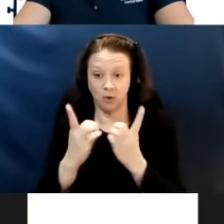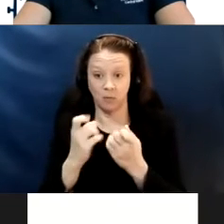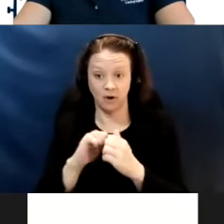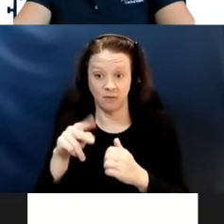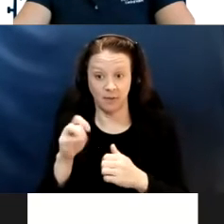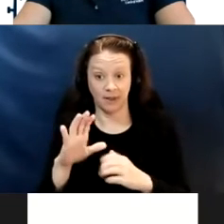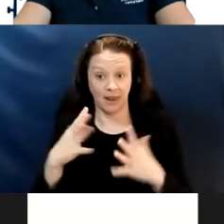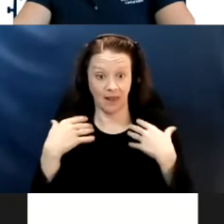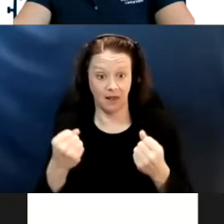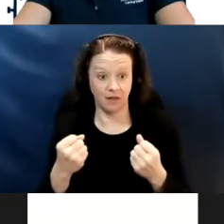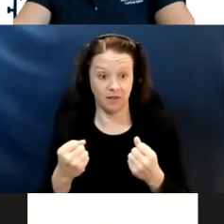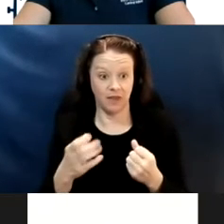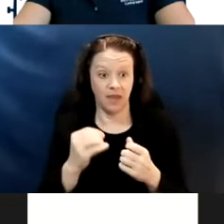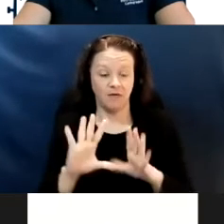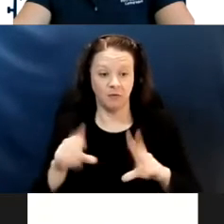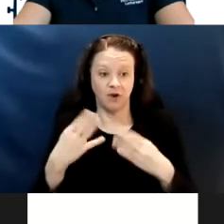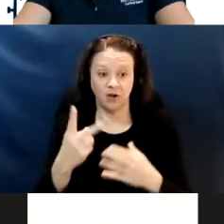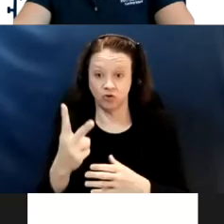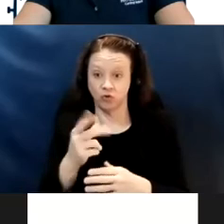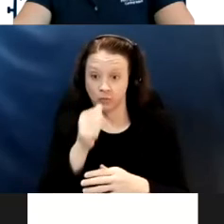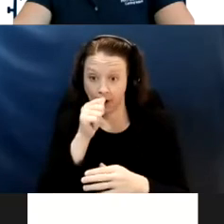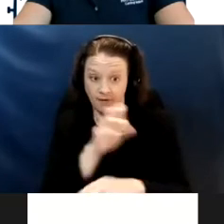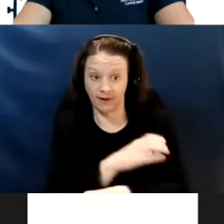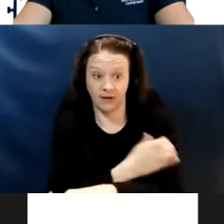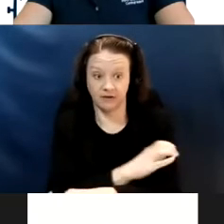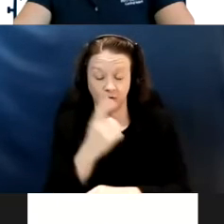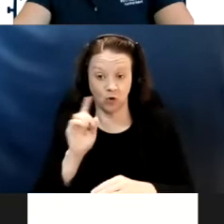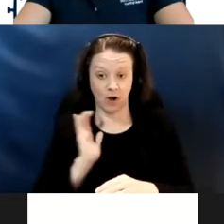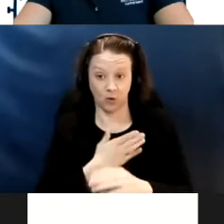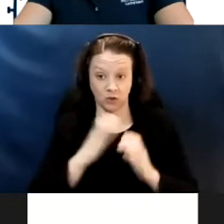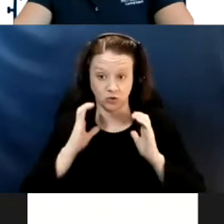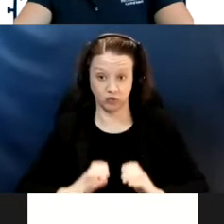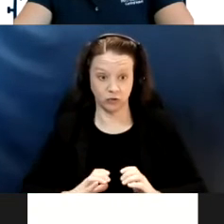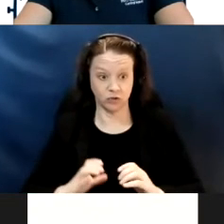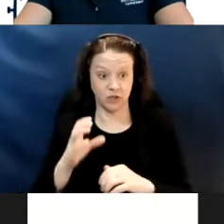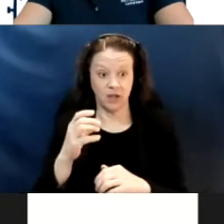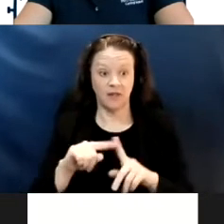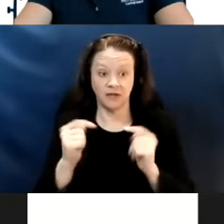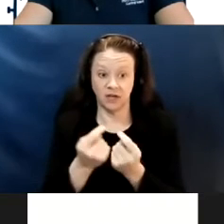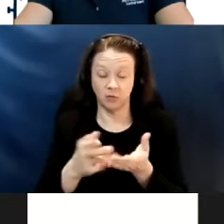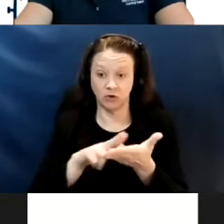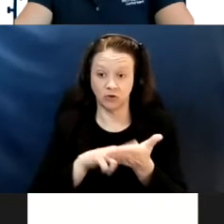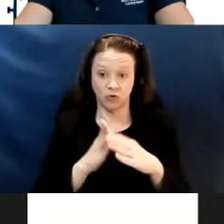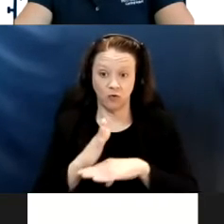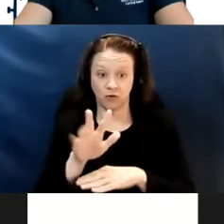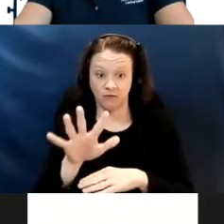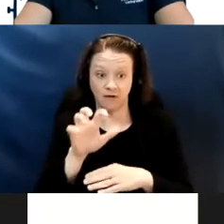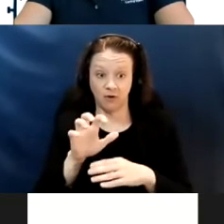The team registered over 500 persons with disabilities and staff to get vaccinated from those two private clinics.